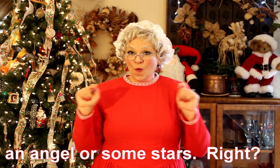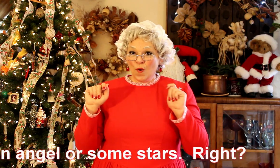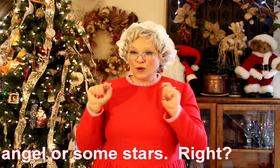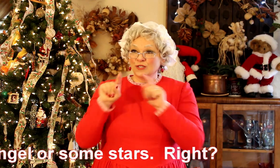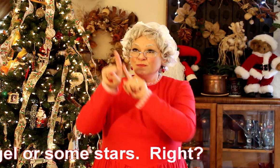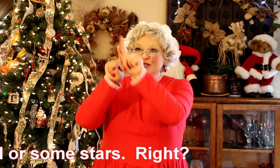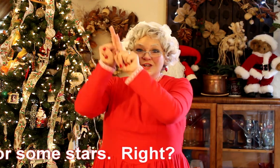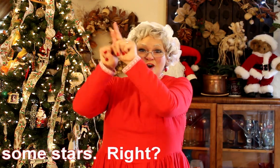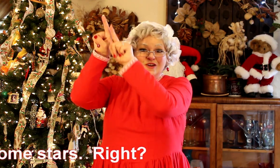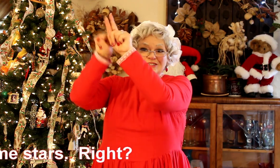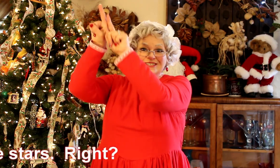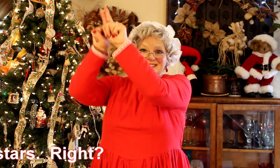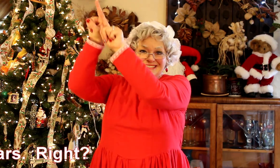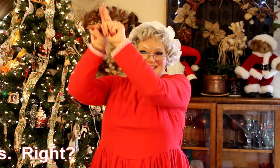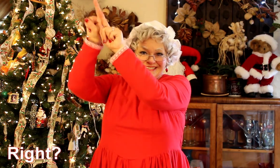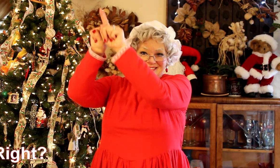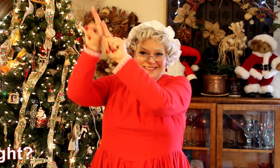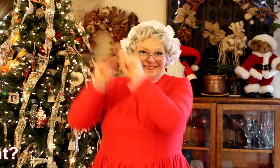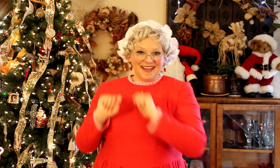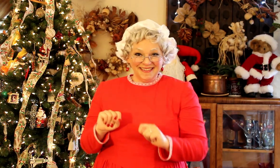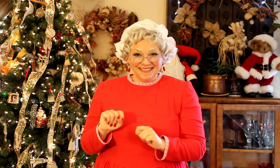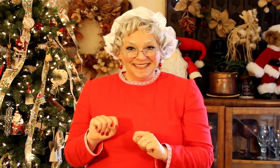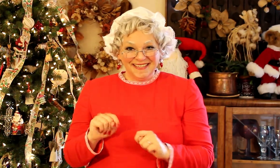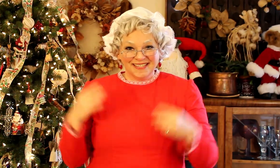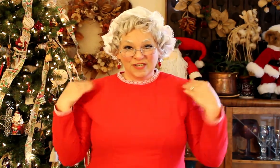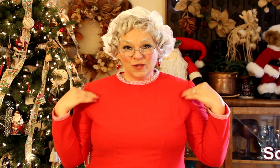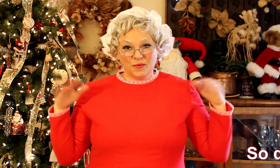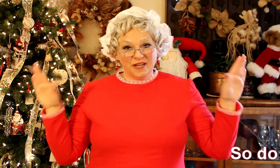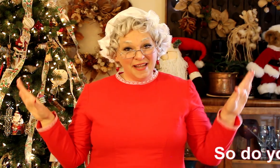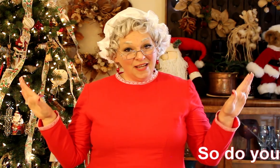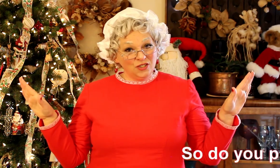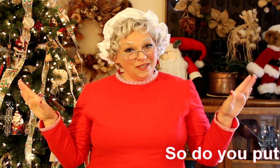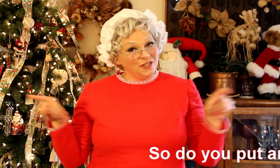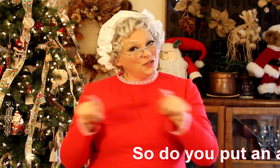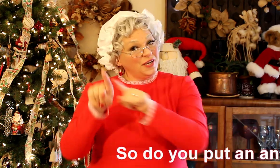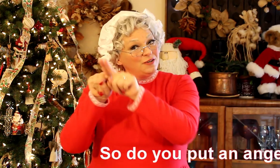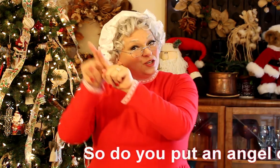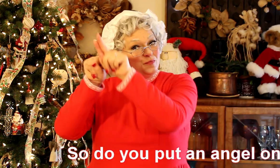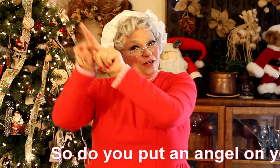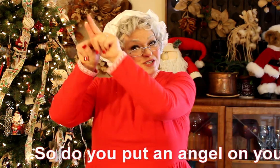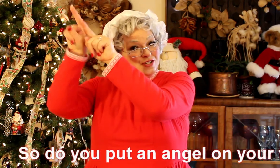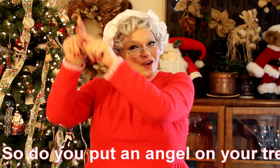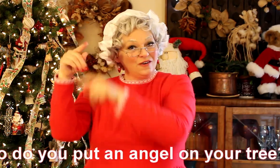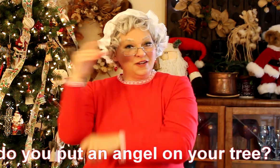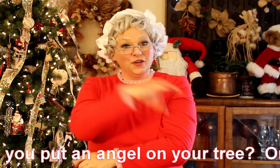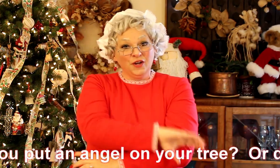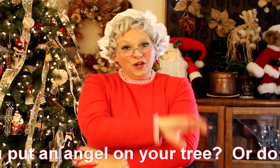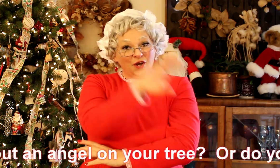or some stars, right? So do you put an angel on your tree or do you put a star on your